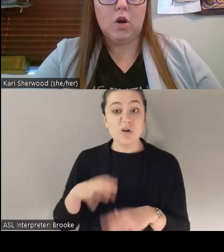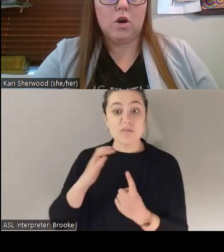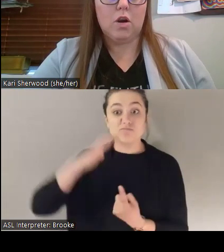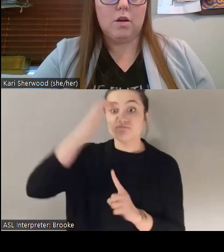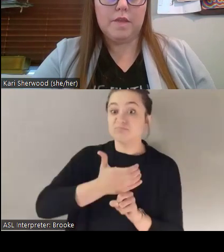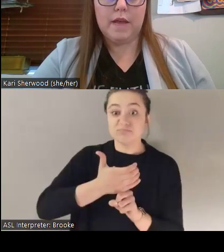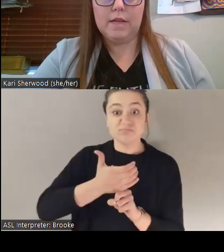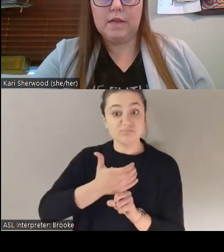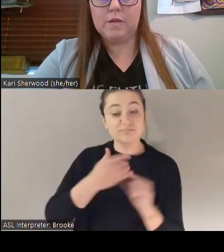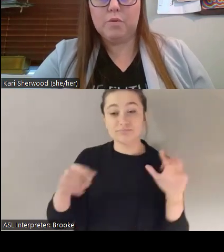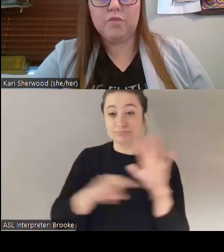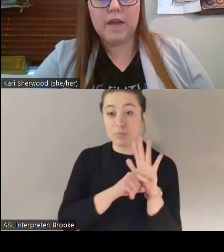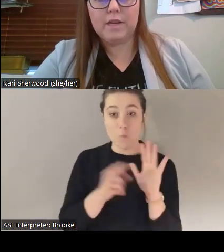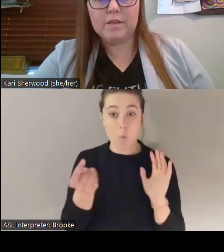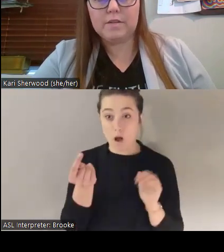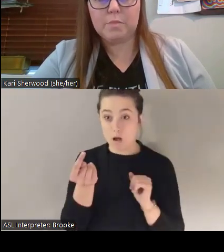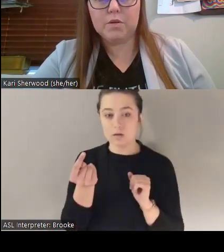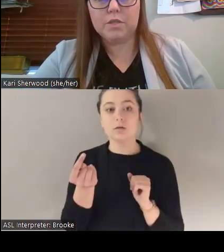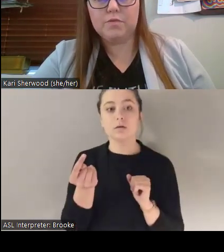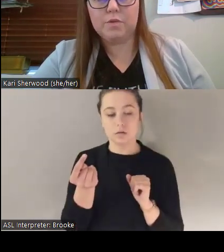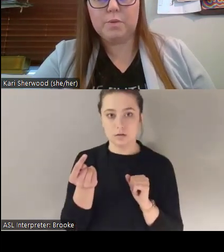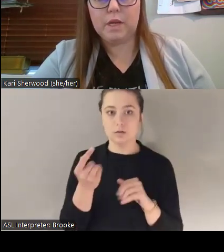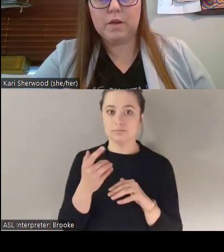are that it can prevent the person from being